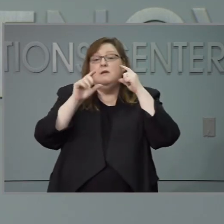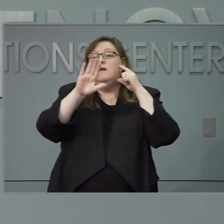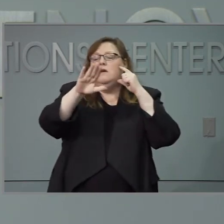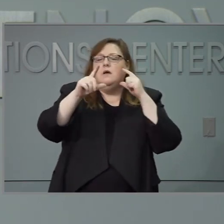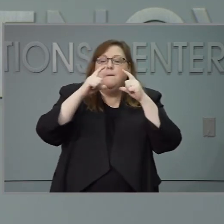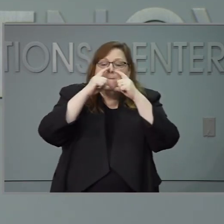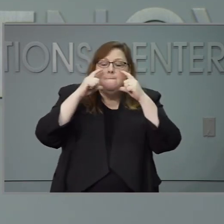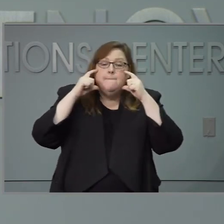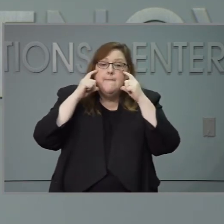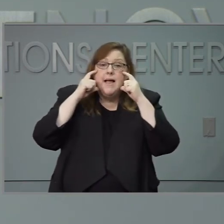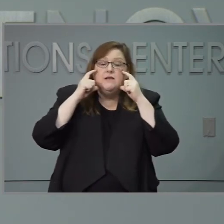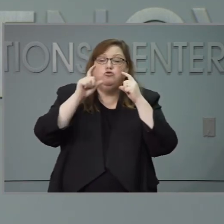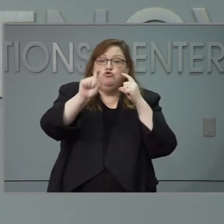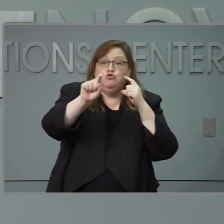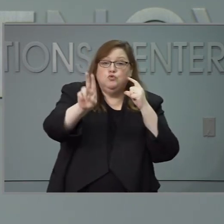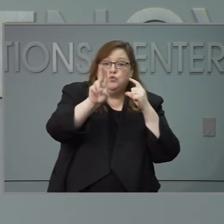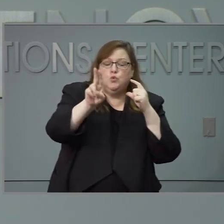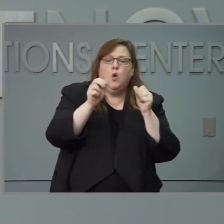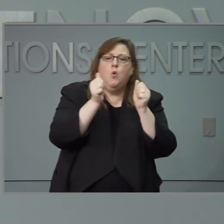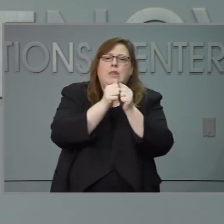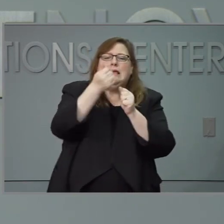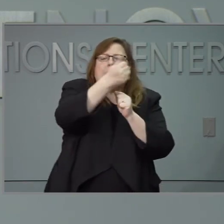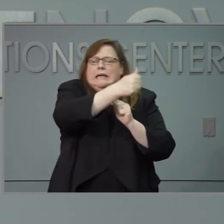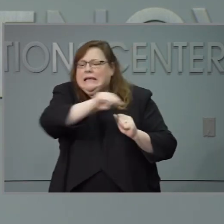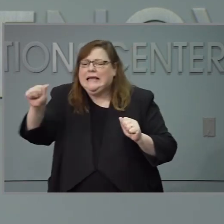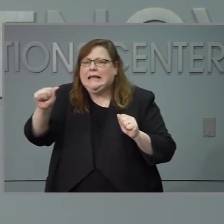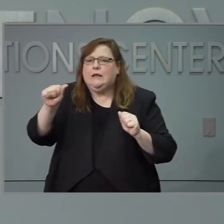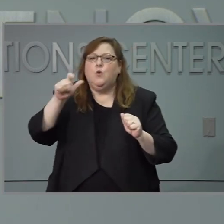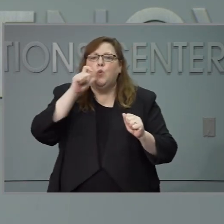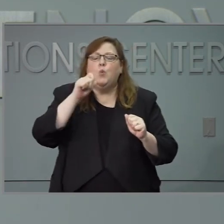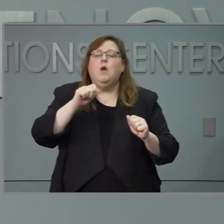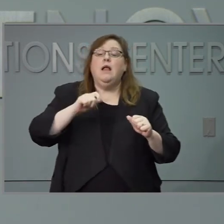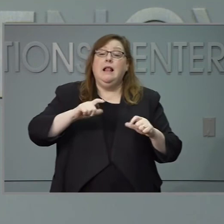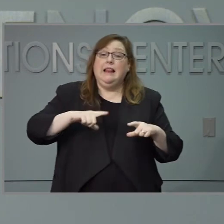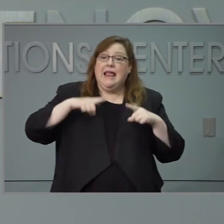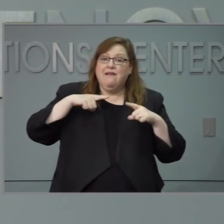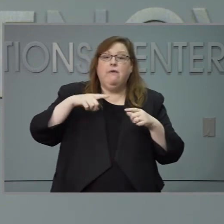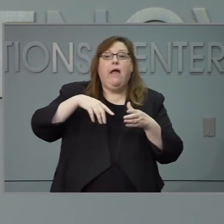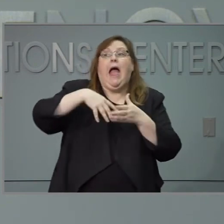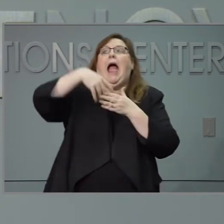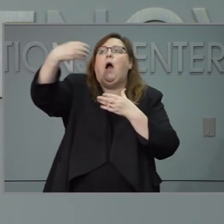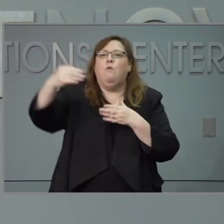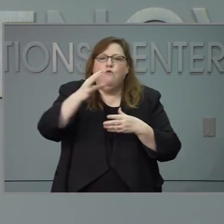ESTOS NIÑOS VAYAN A UNA ESCUELA PRIVADA. LOS POBRES NO PUEDEN